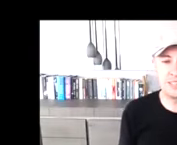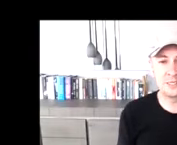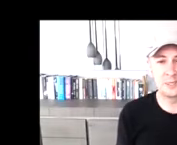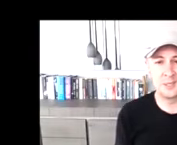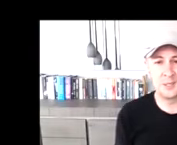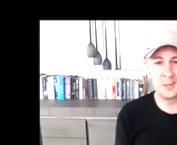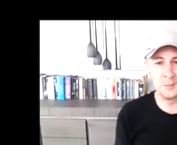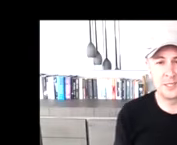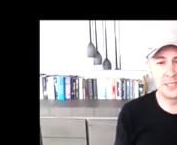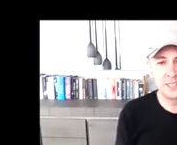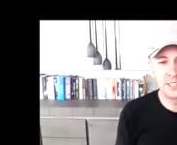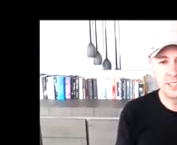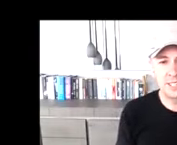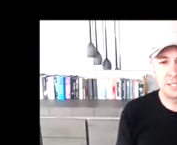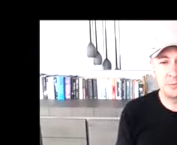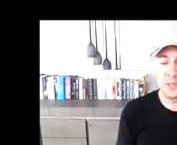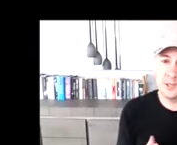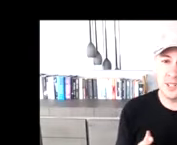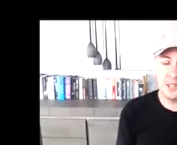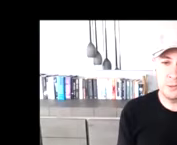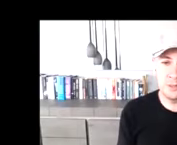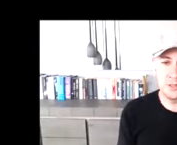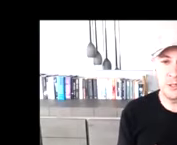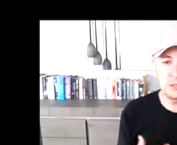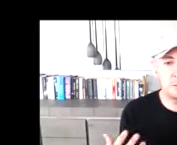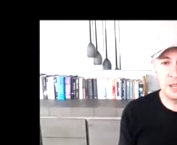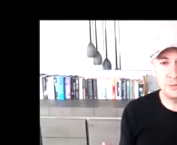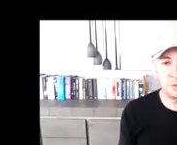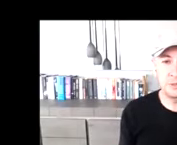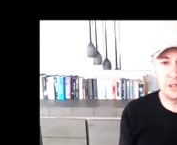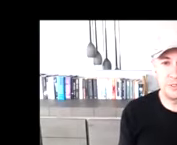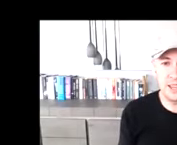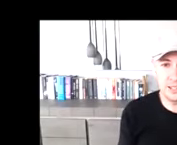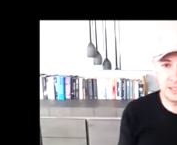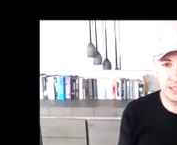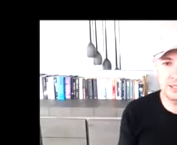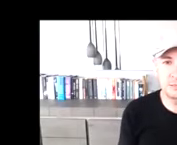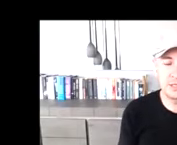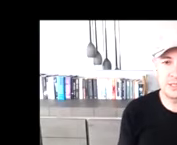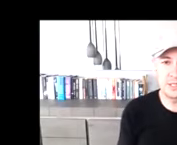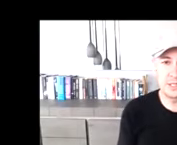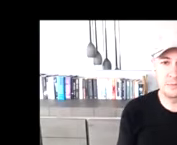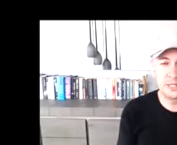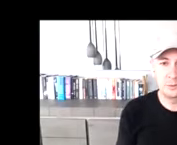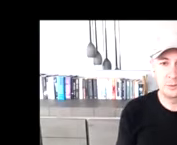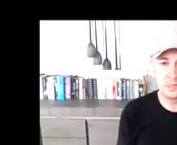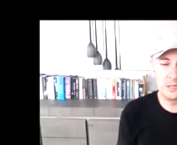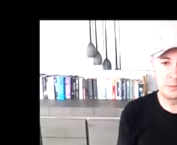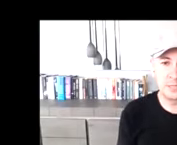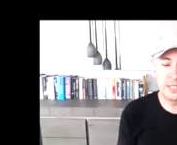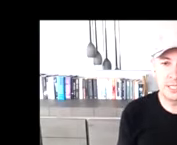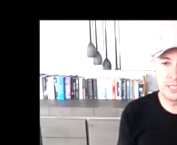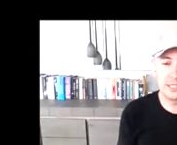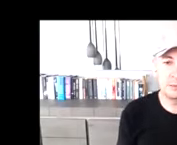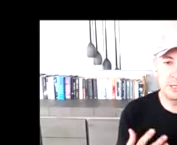technologies as well. Those startups have served about 45,000 customers with disability and they've